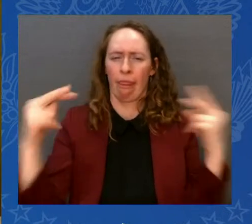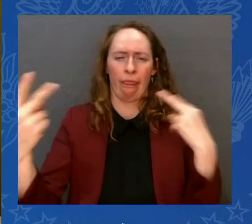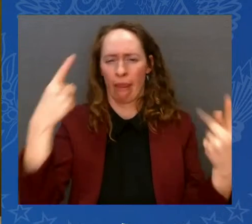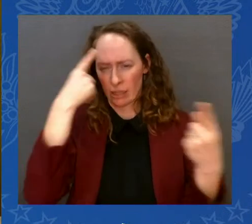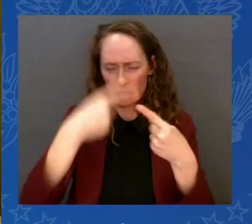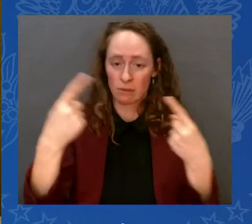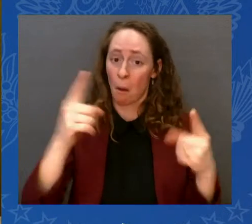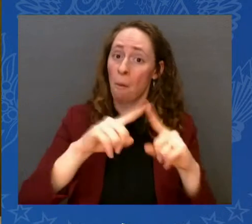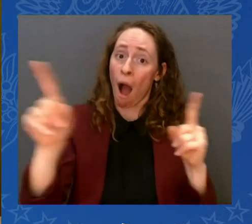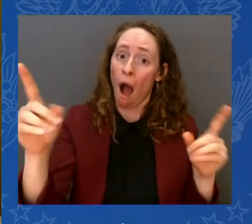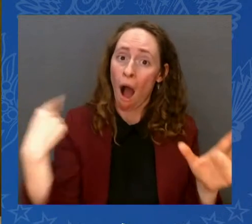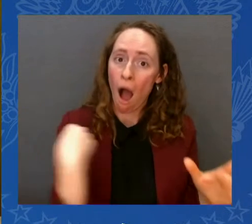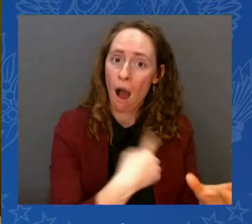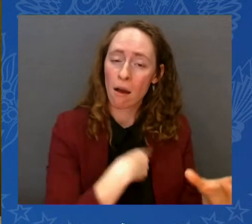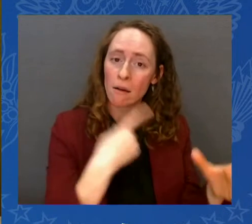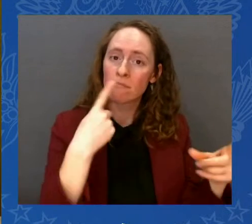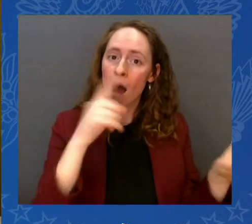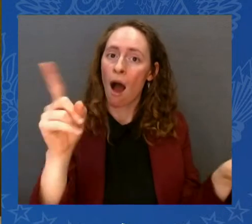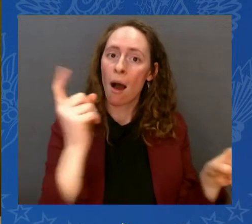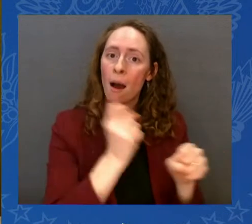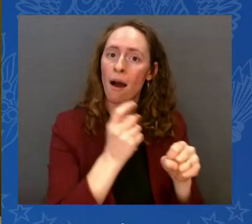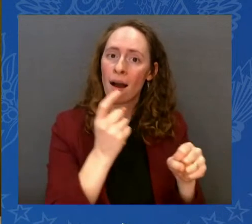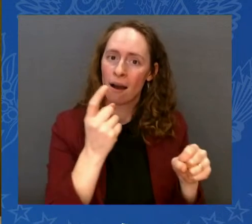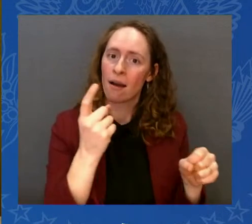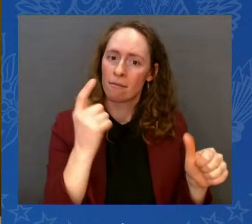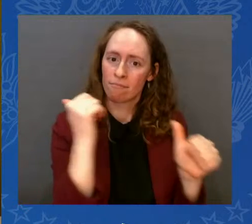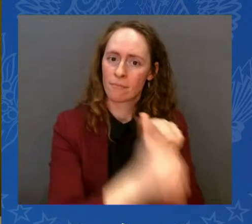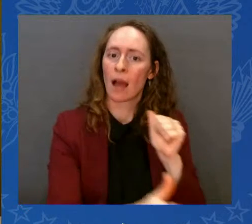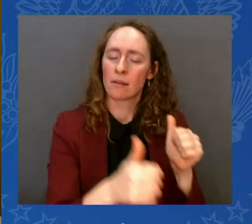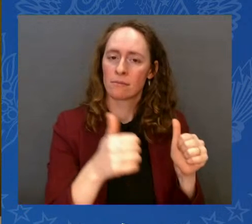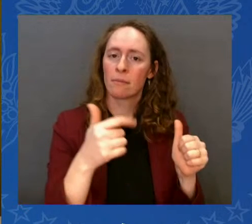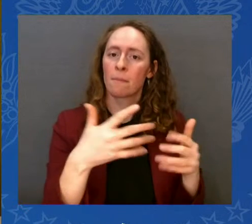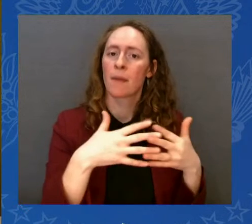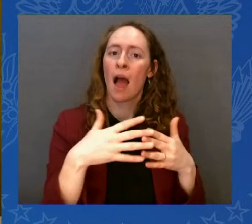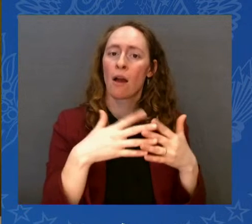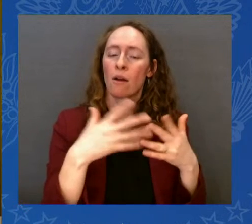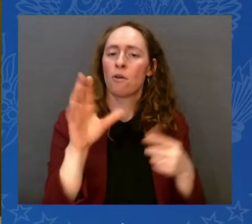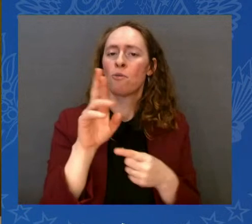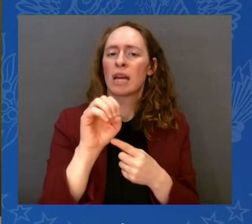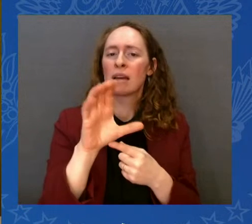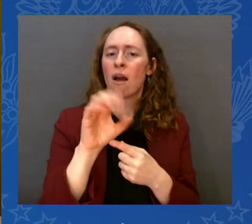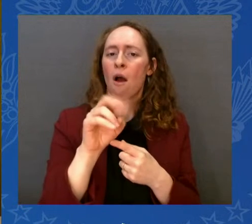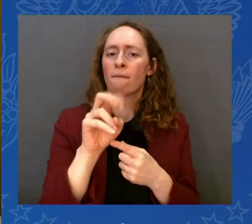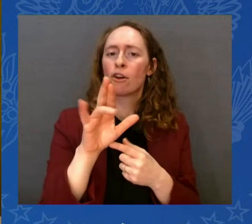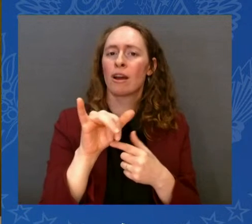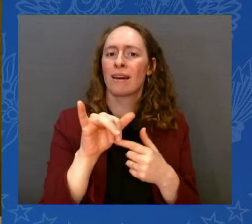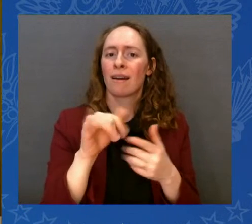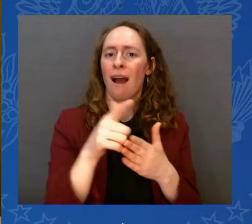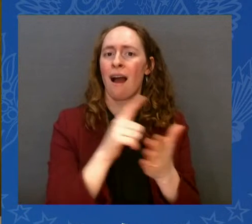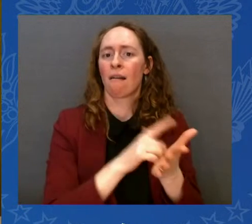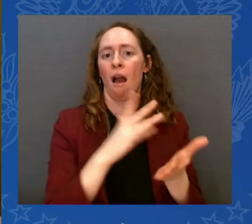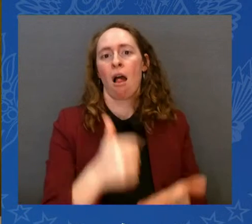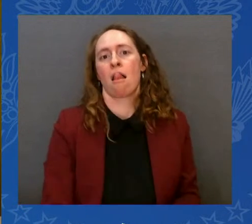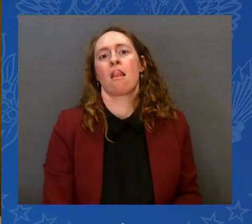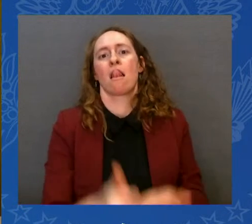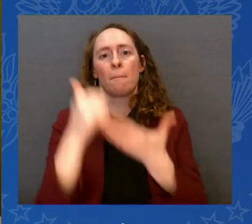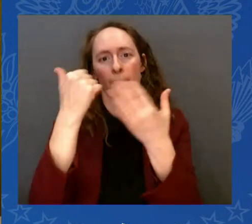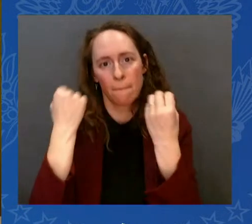and it pulled an awful lot of people out of real deep trouble. Most of you were in situations -- not all -- were in situations where your revenues were drying up